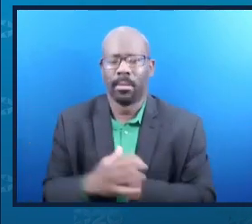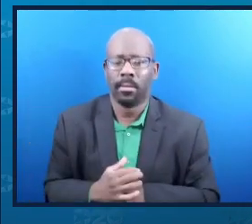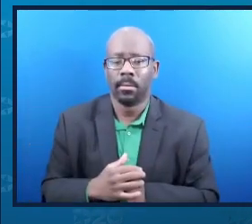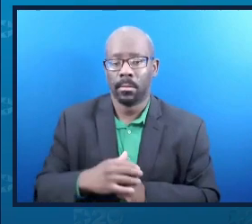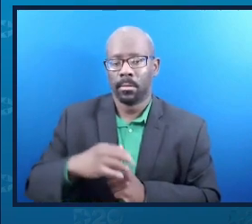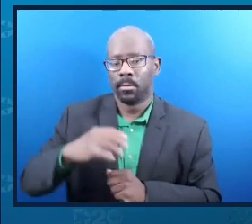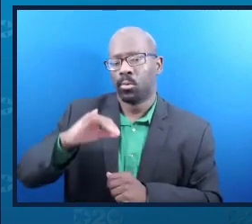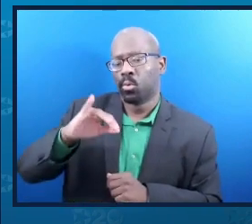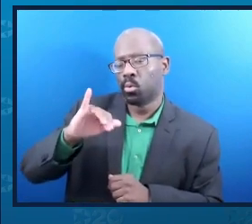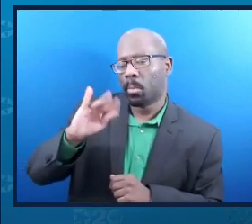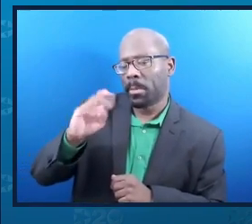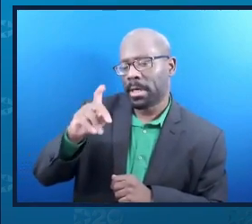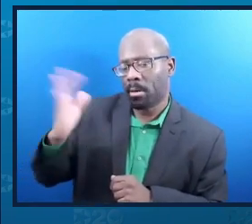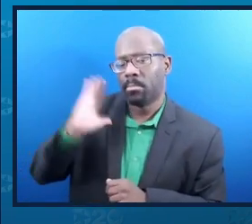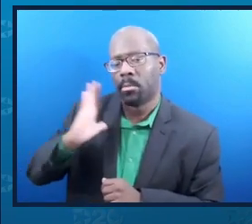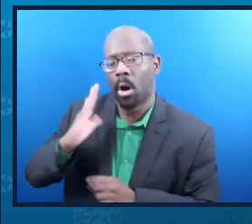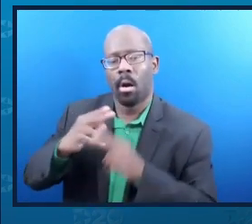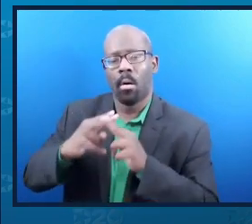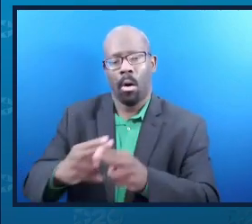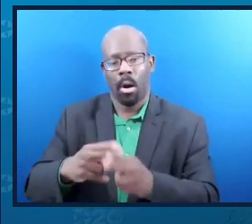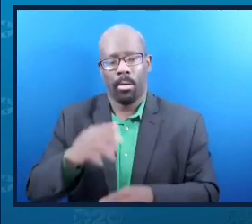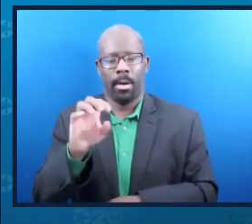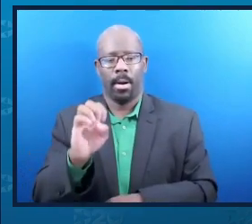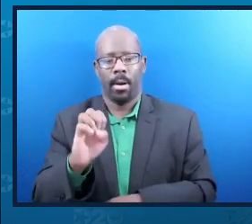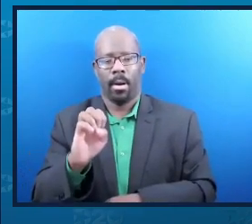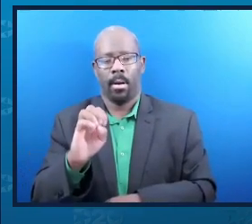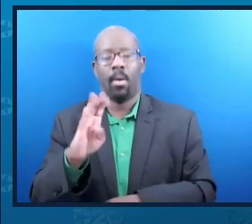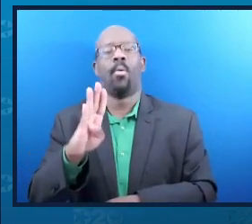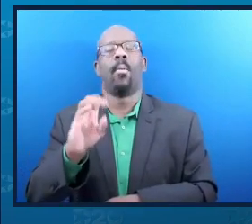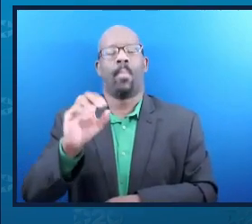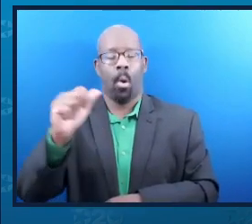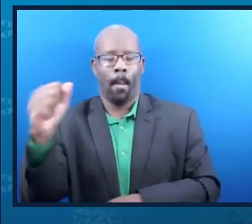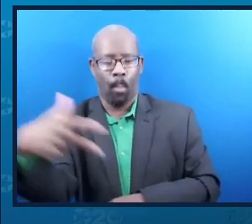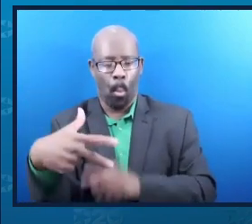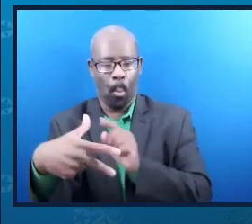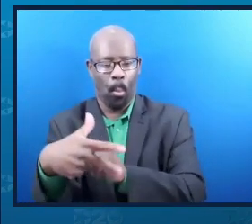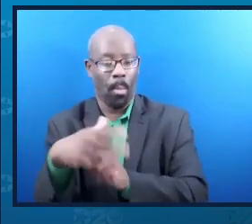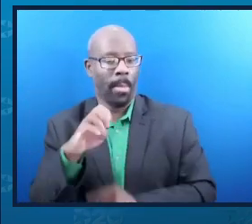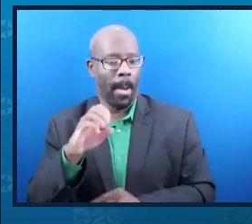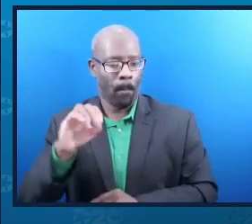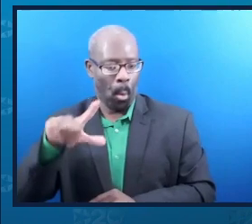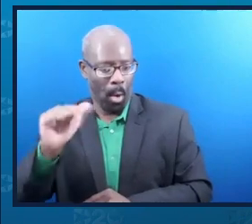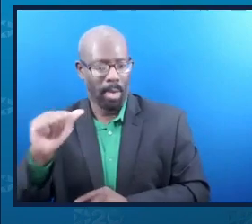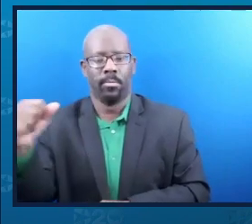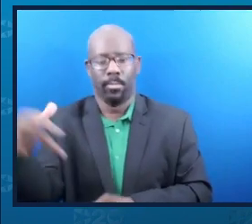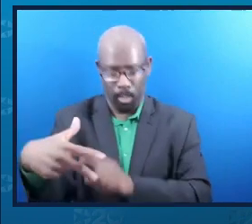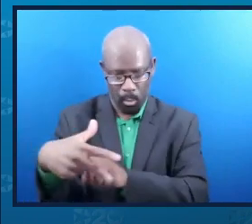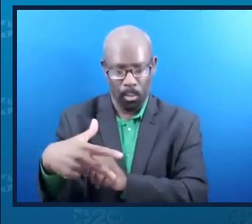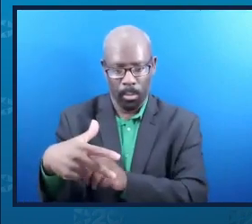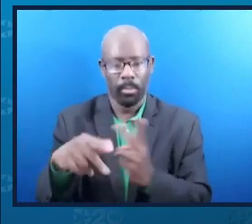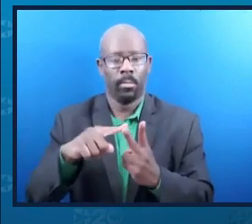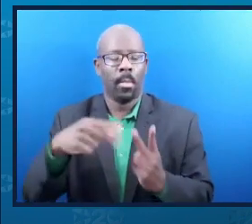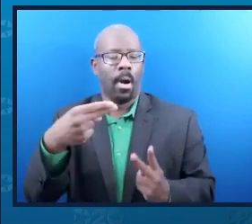MANAGE 1N1 AND PREVENT EBOLA OUTBREAK FROM REACHING OUR SHORES.